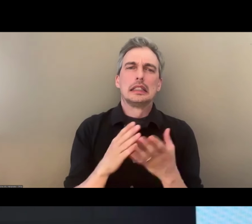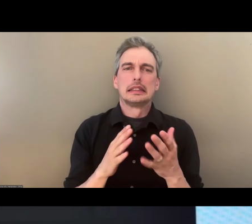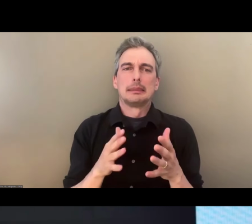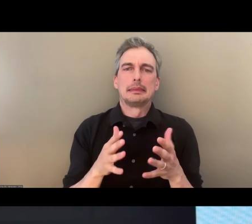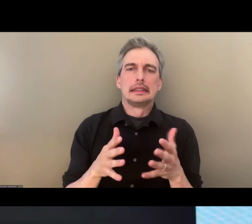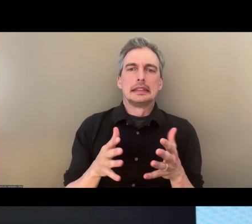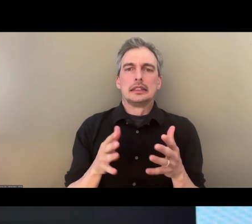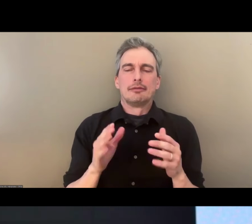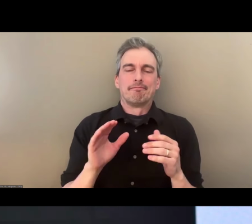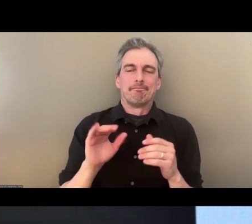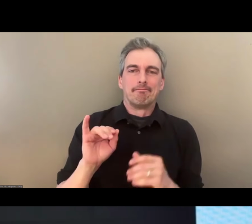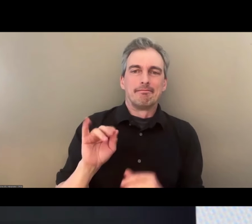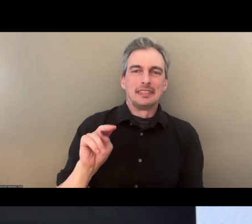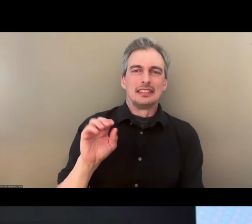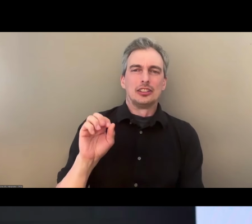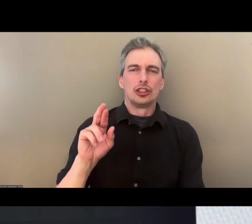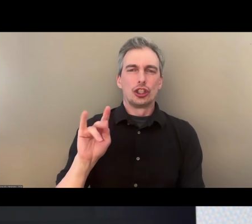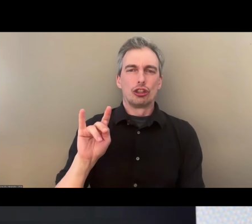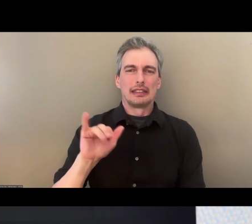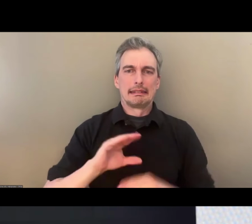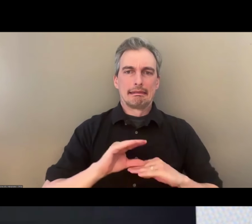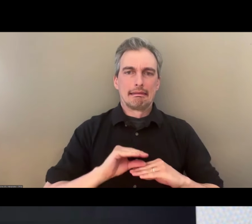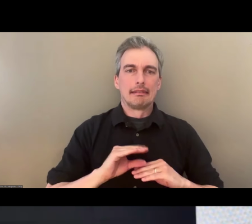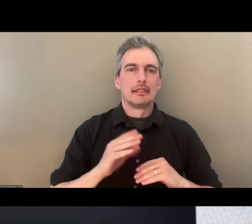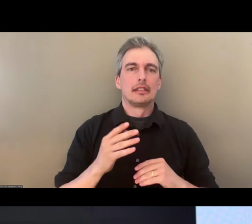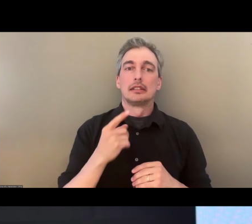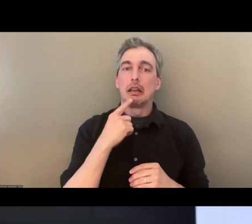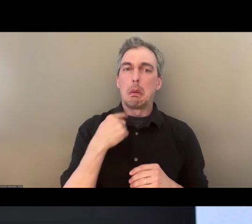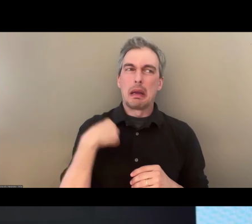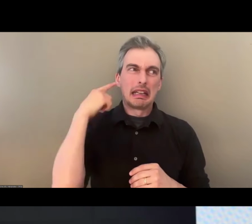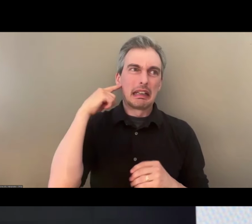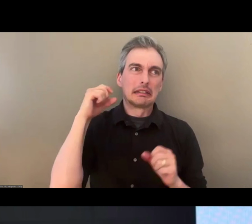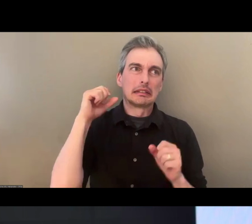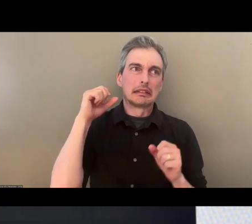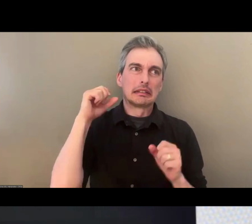Also, it took extra time and effort for them to conduct audio engineering.